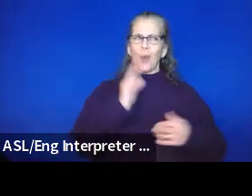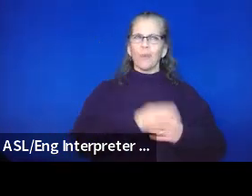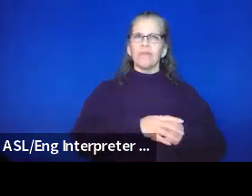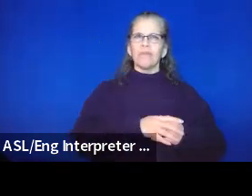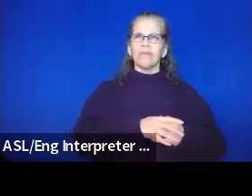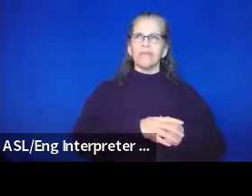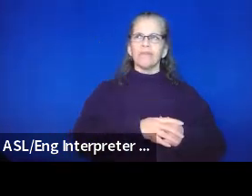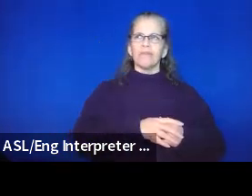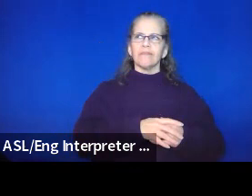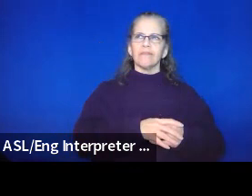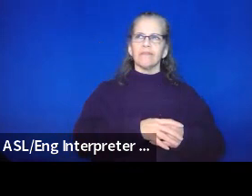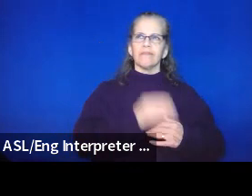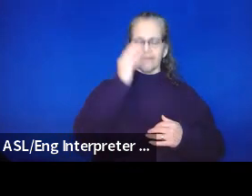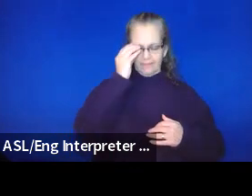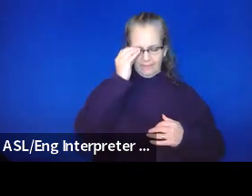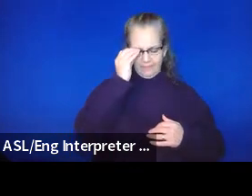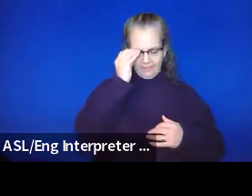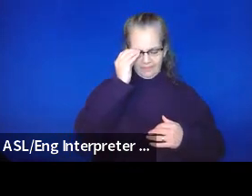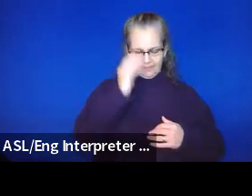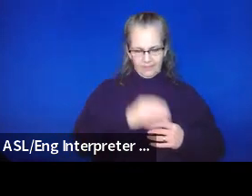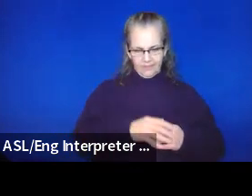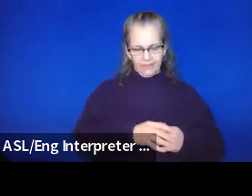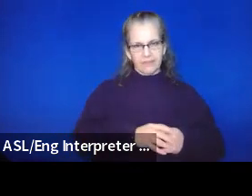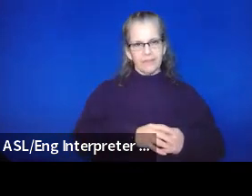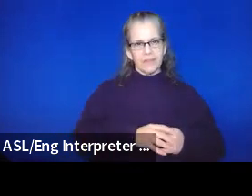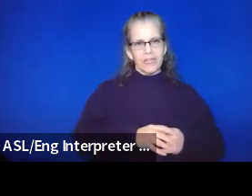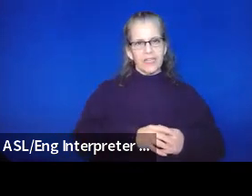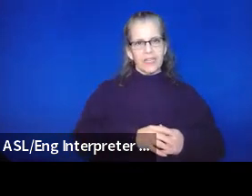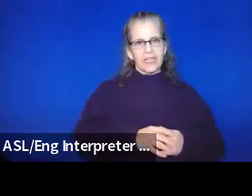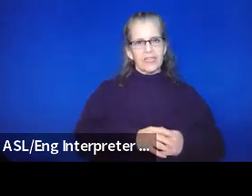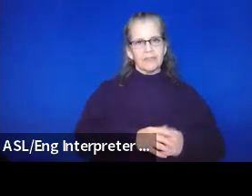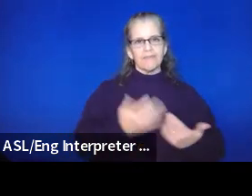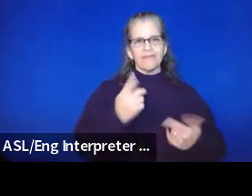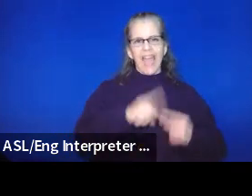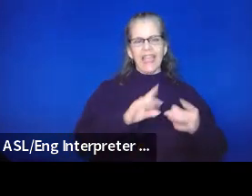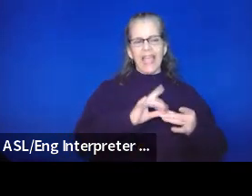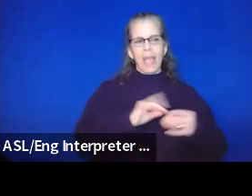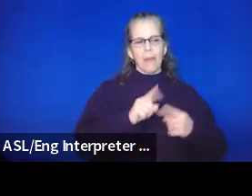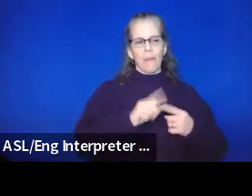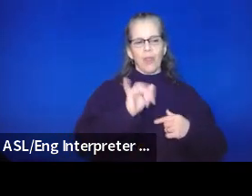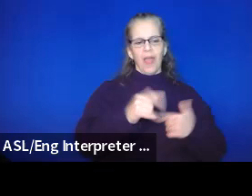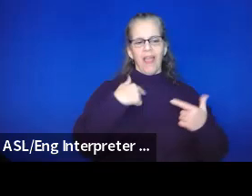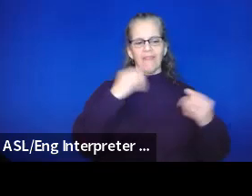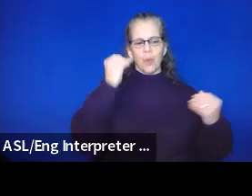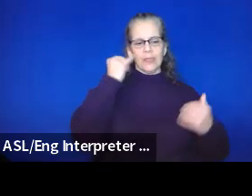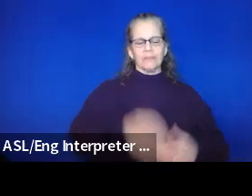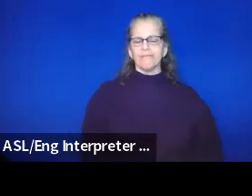I mean, like, I've seen it in the research or study or something like that, and I can't comment on that. Very good.